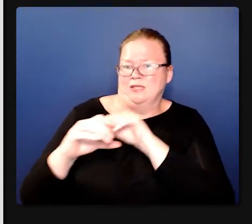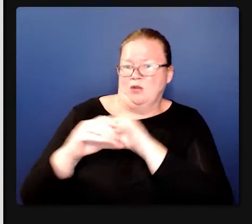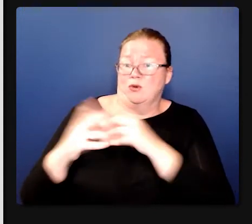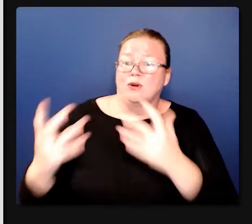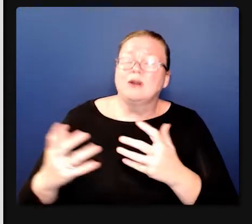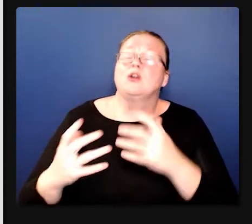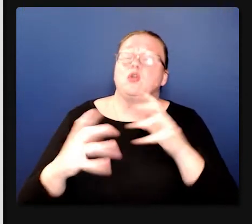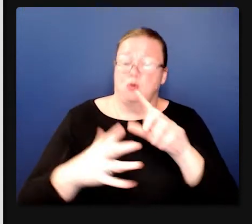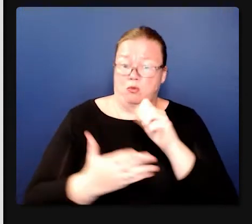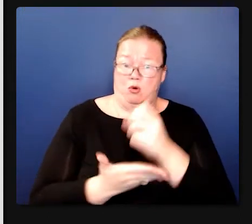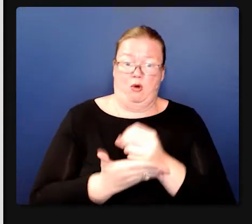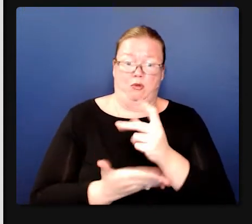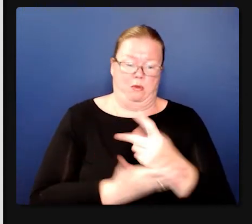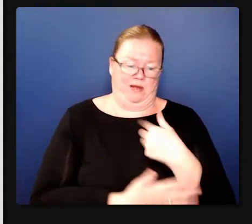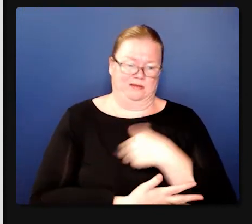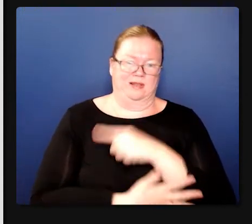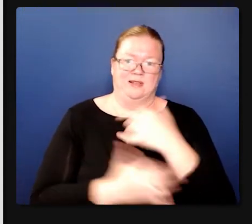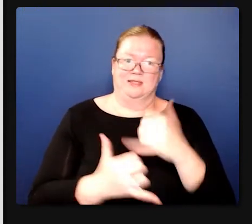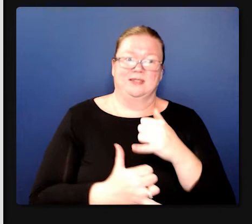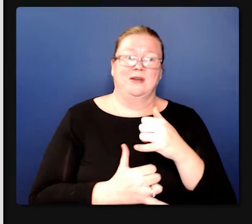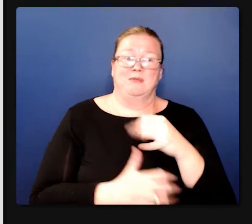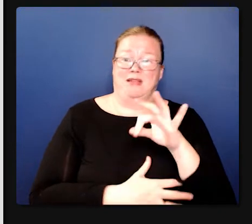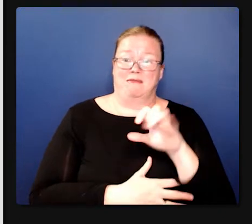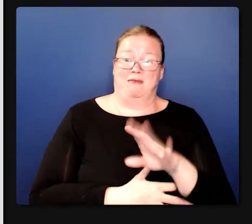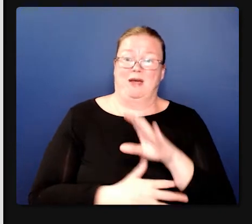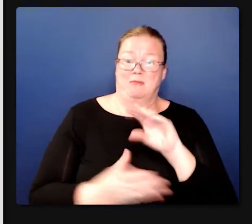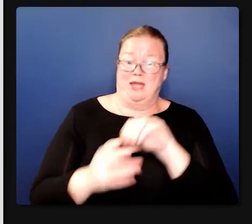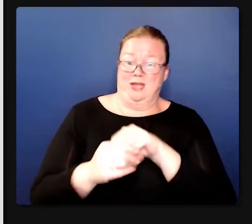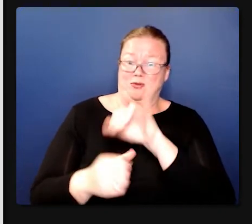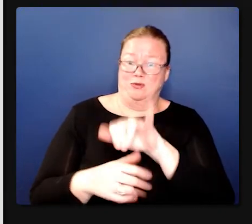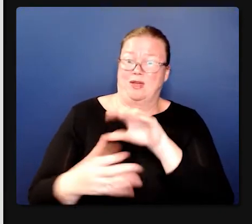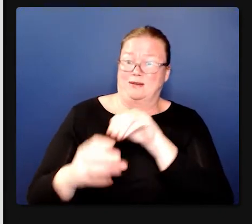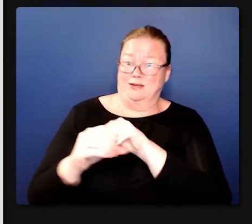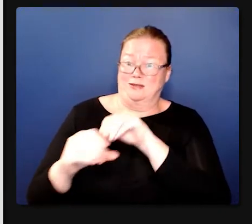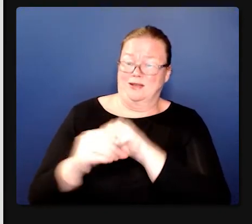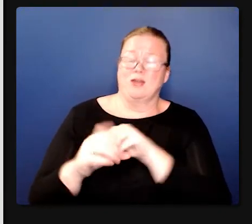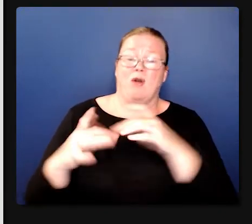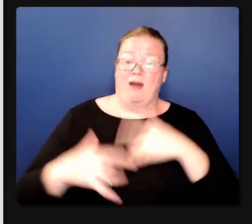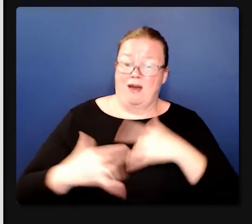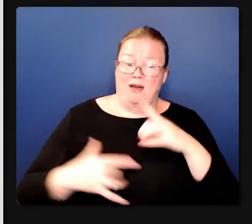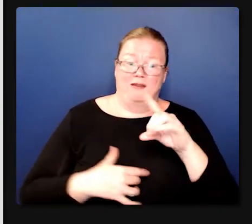You then authorize PlayFab into that container, and your events and data would start showing up.